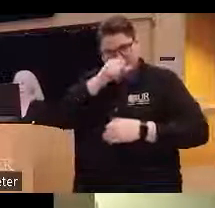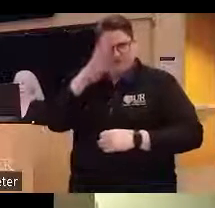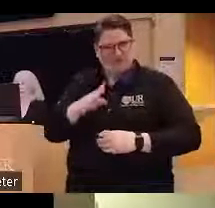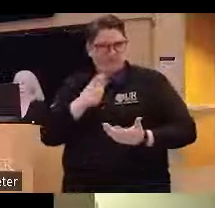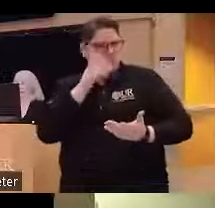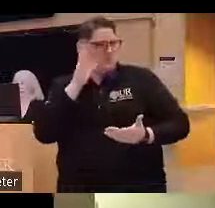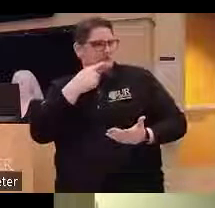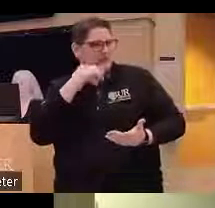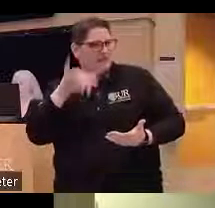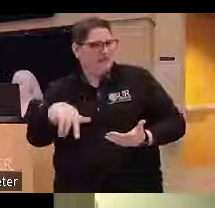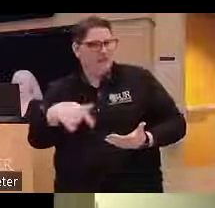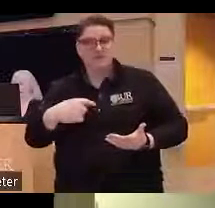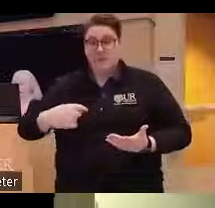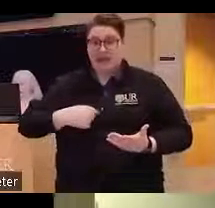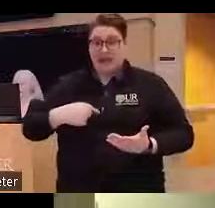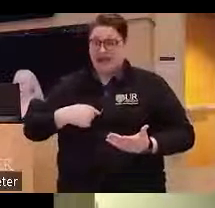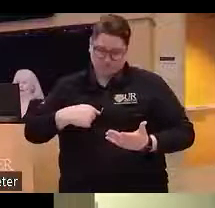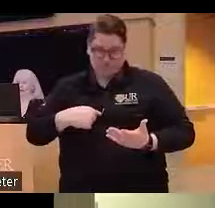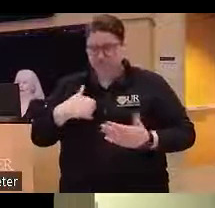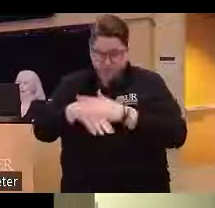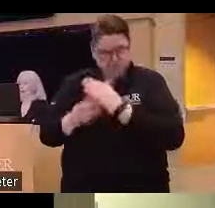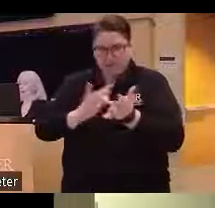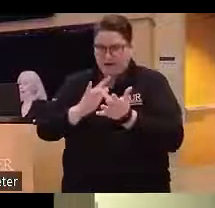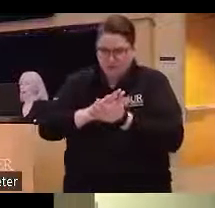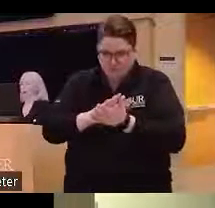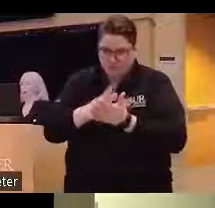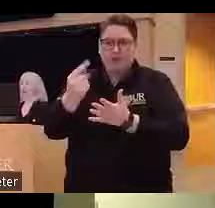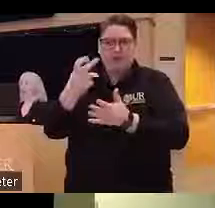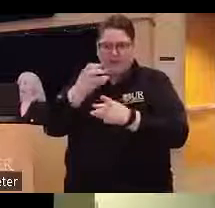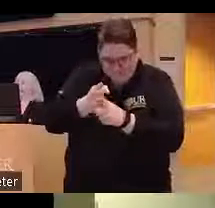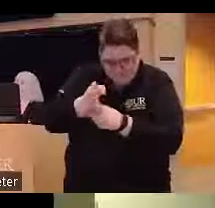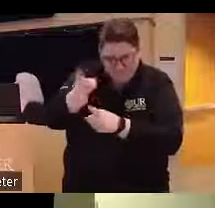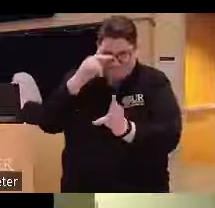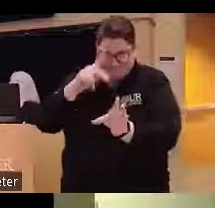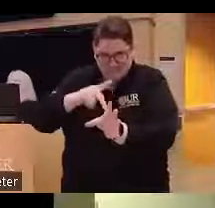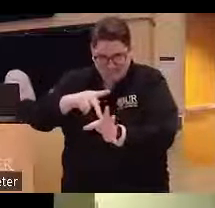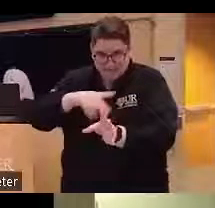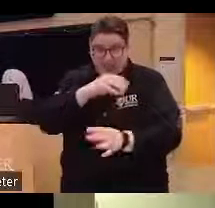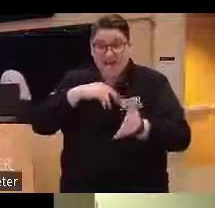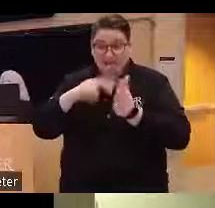became someone who went to medical school went to Psychiatry and read that in fact the other IDE